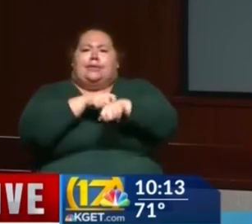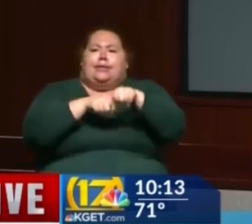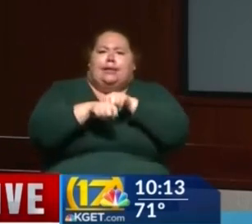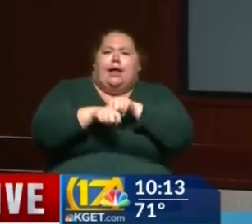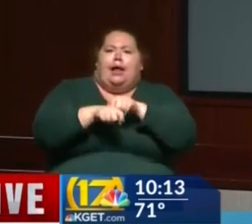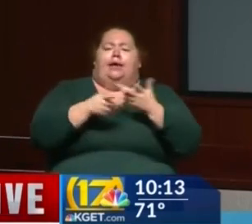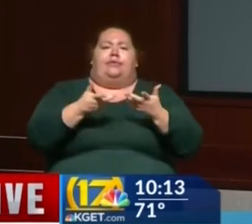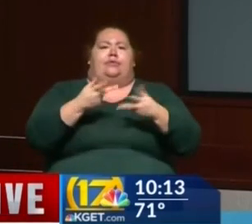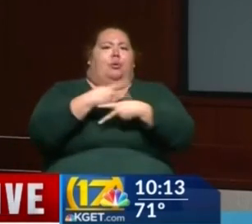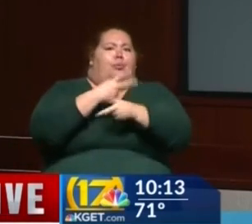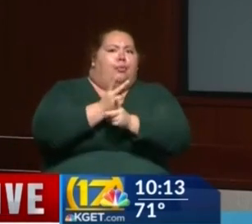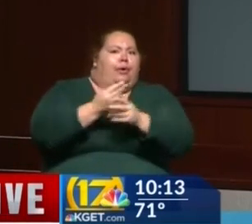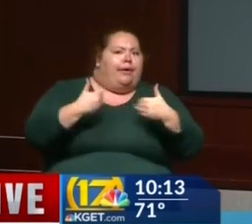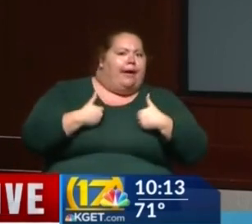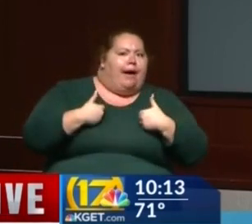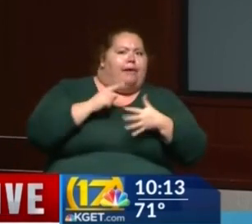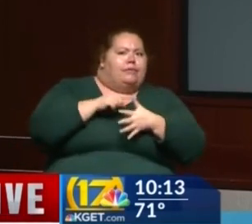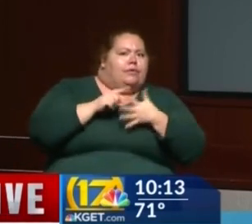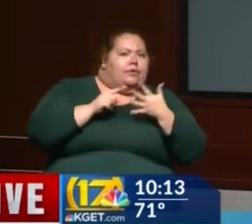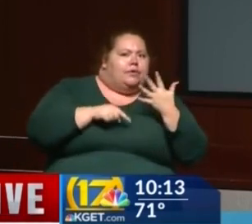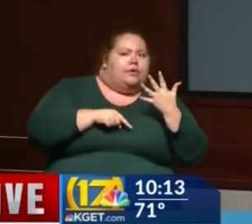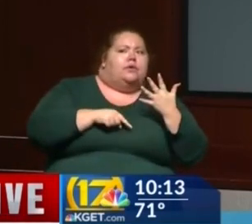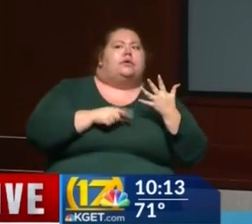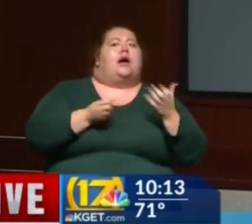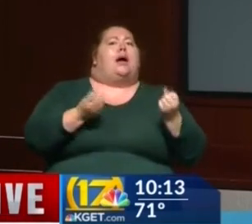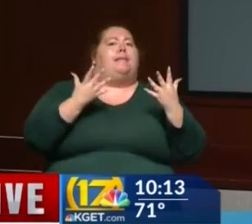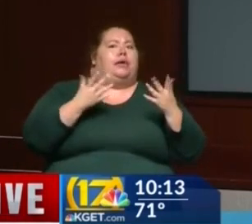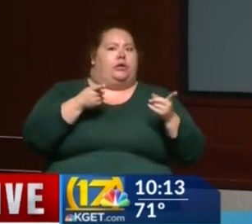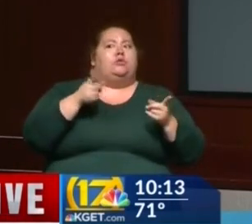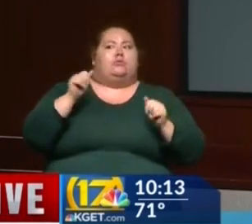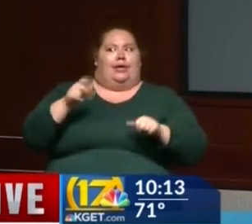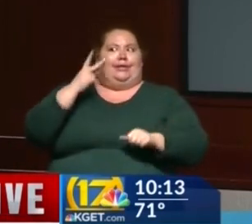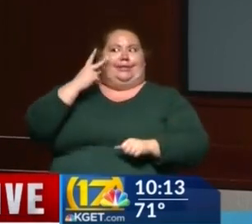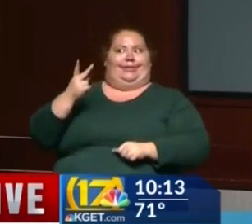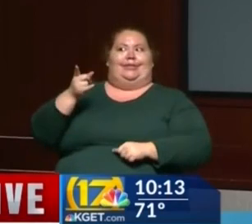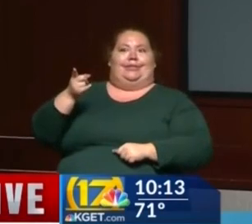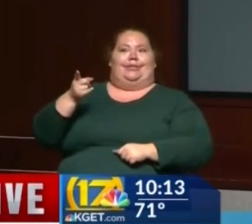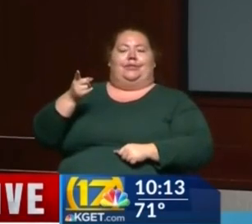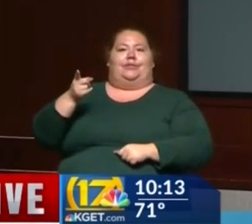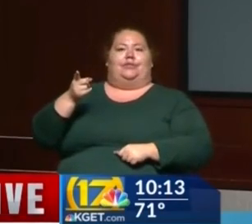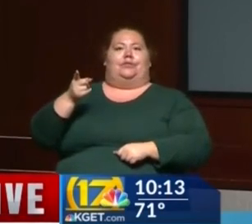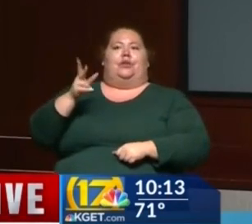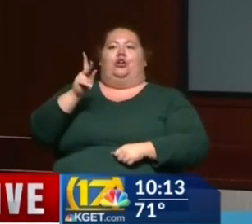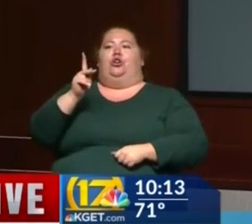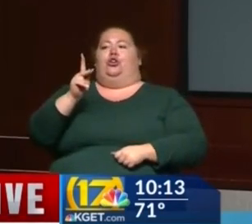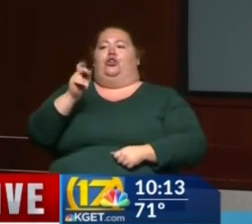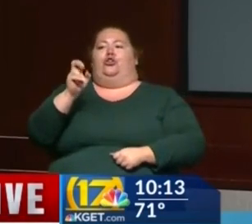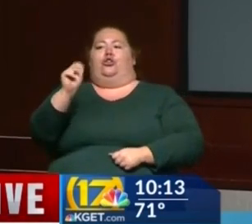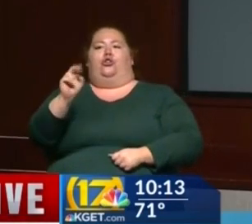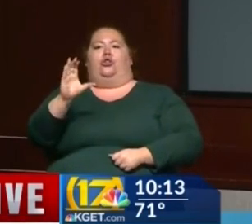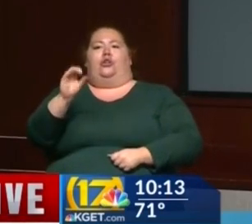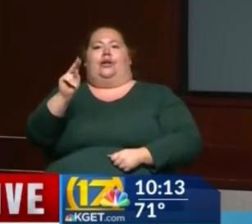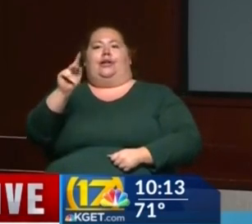DISTRIBUTION SITE, SHOULD BE VERY CLOSE WE PUT A LOT OF WORK INTO THIS AND THOSE OF YOU WHO ARE INTERESTED IN FINDING OUT HOW MANY MASKS AND GLOVES AND